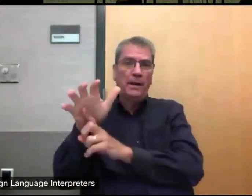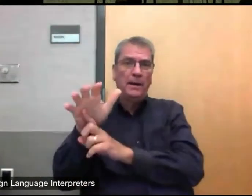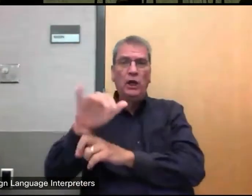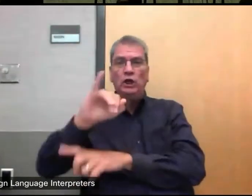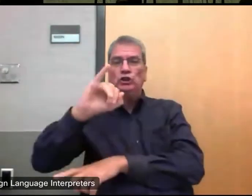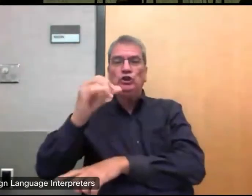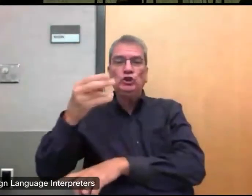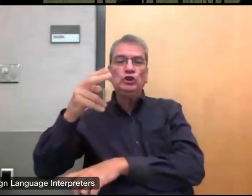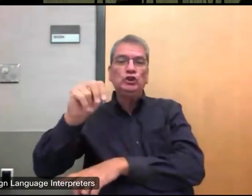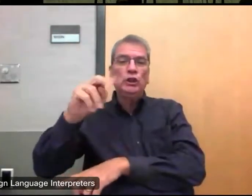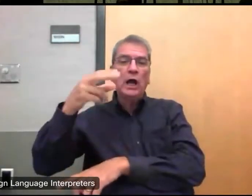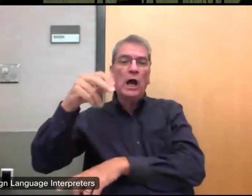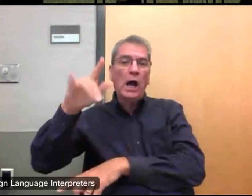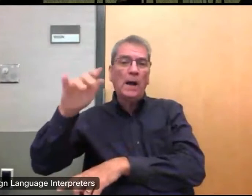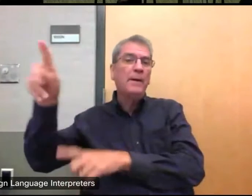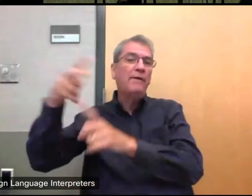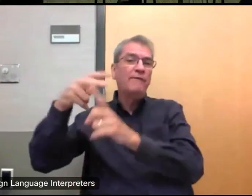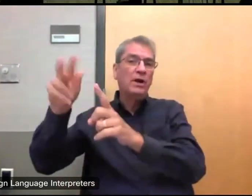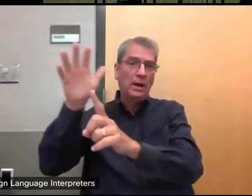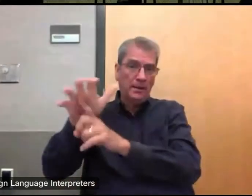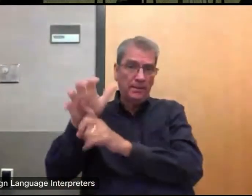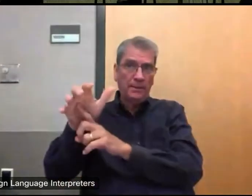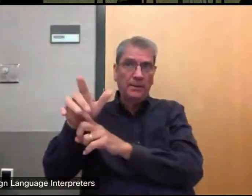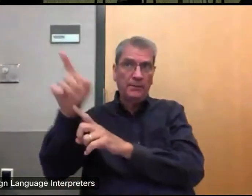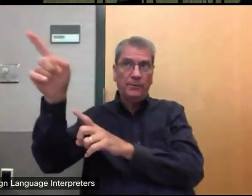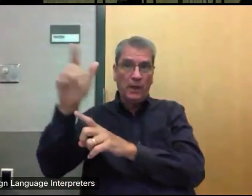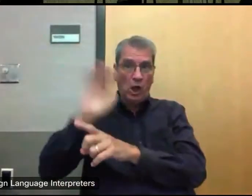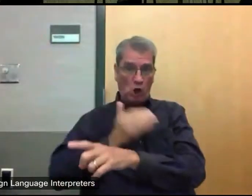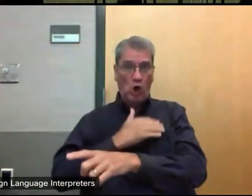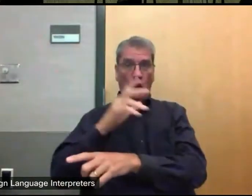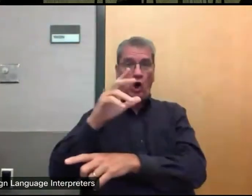was really popular, and they were getting our data their data for Texas straight from